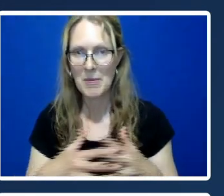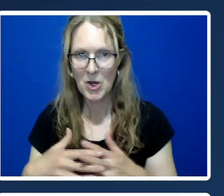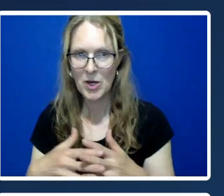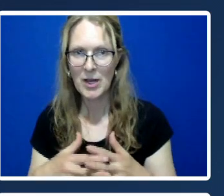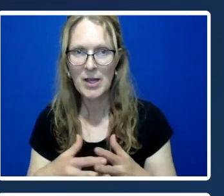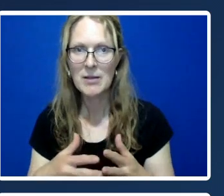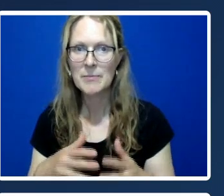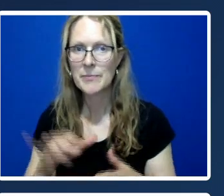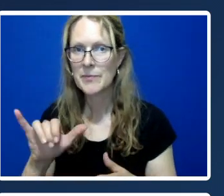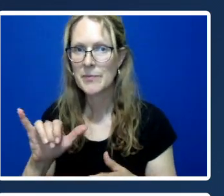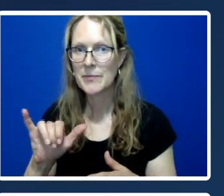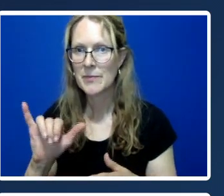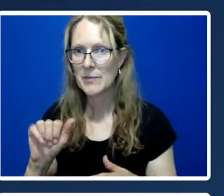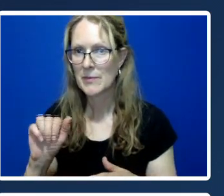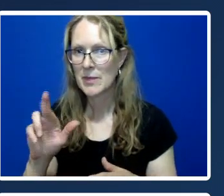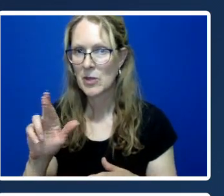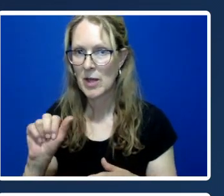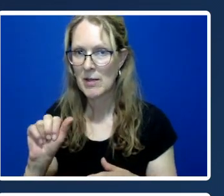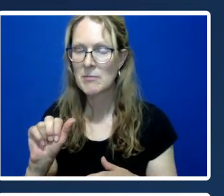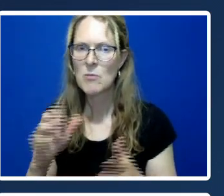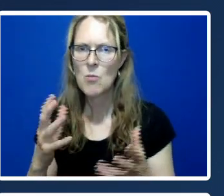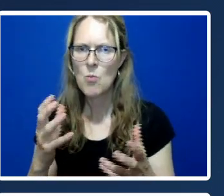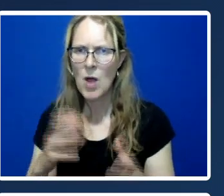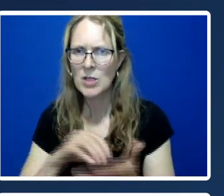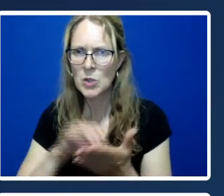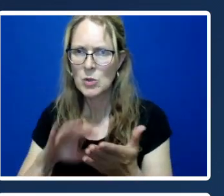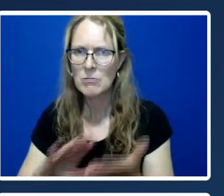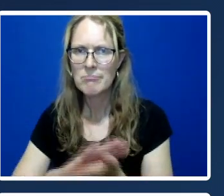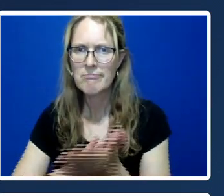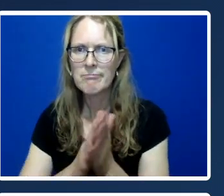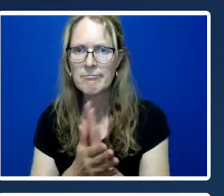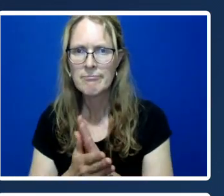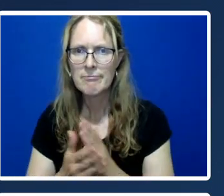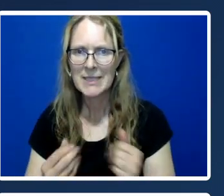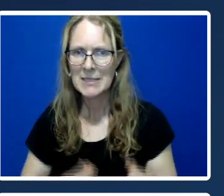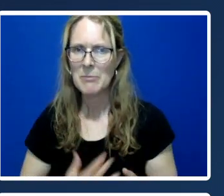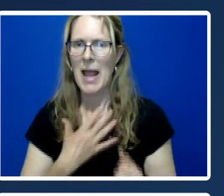and aspire to become agents of change in their community. To become involved,